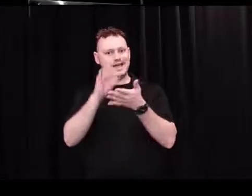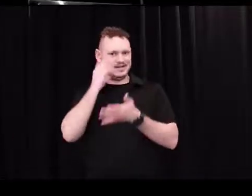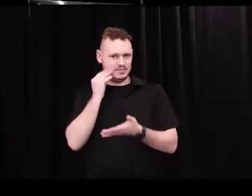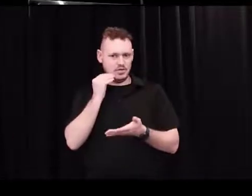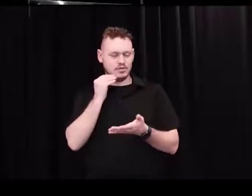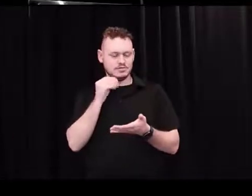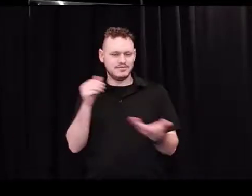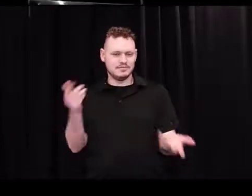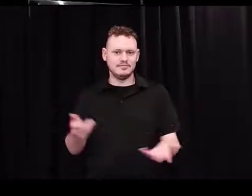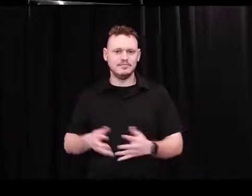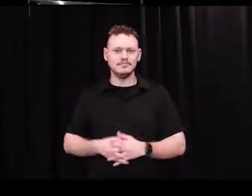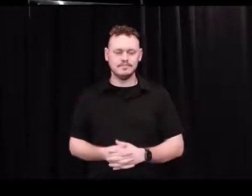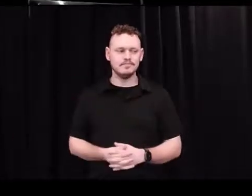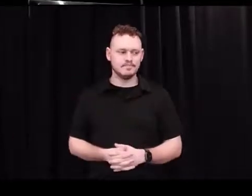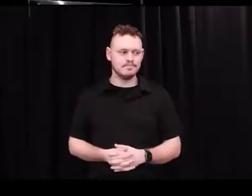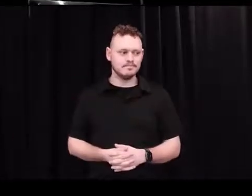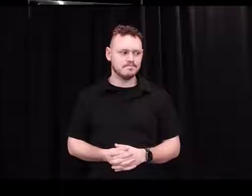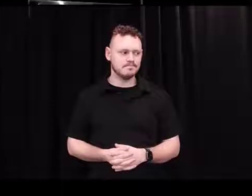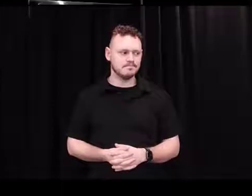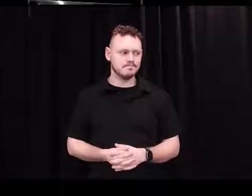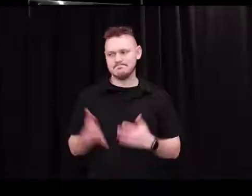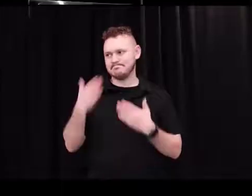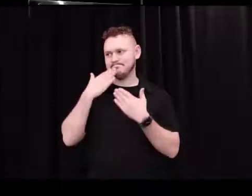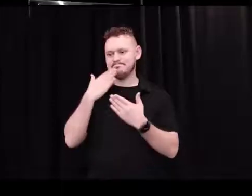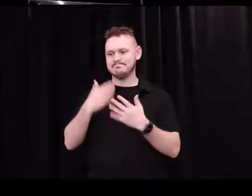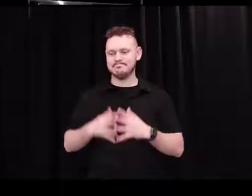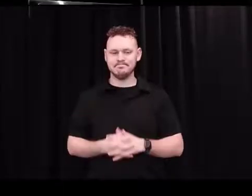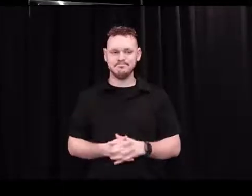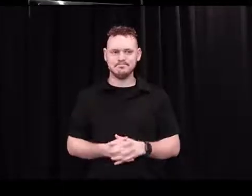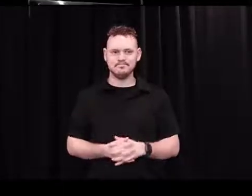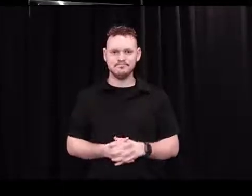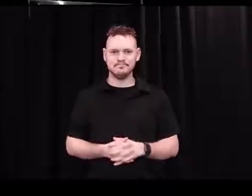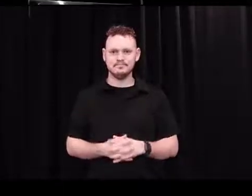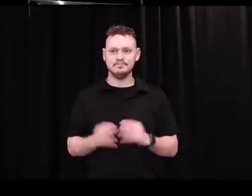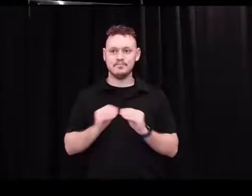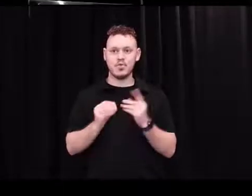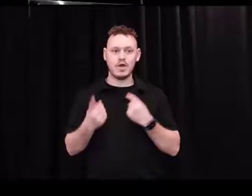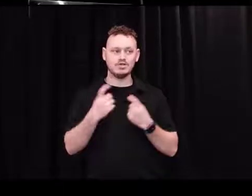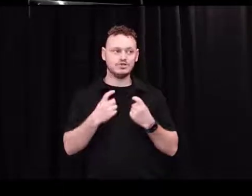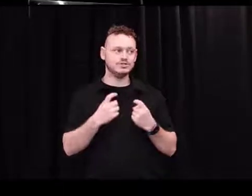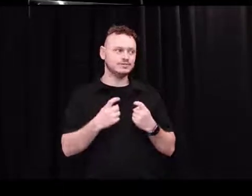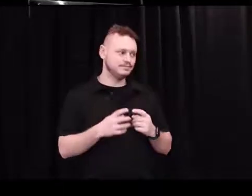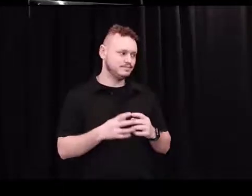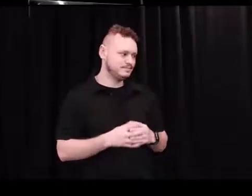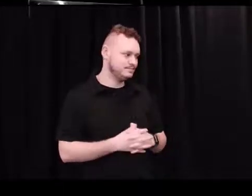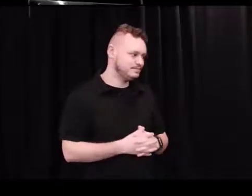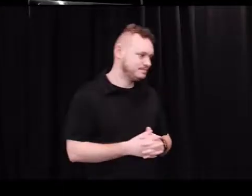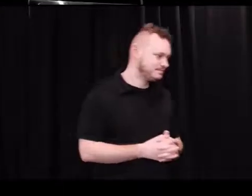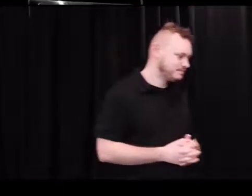that. Yeah, thank you. Any other questions? [Adam] We've got a question in chat.